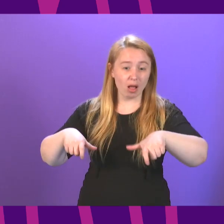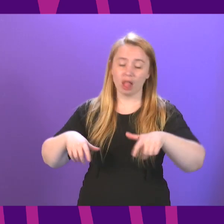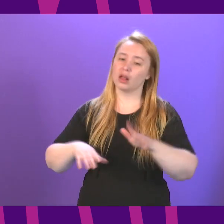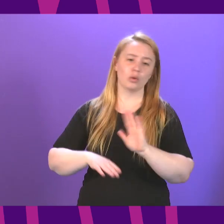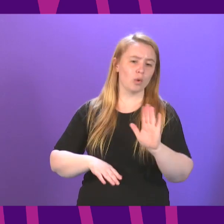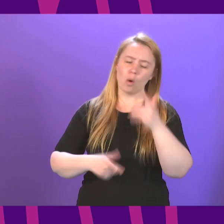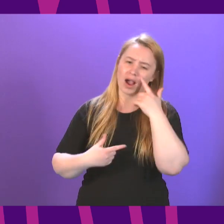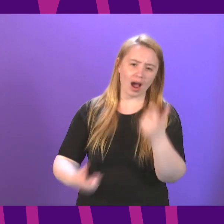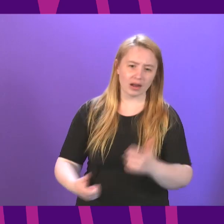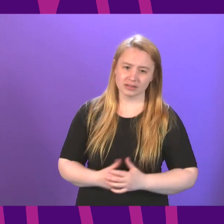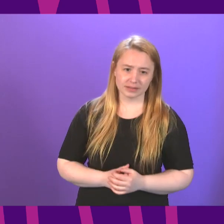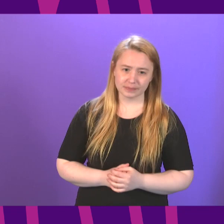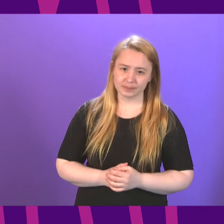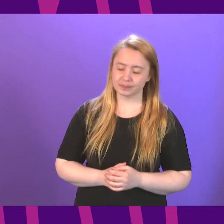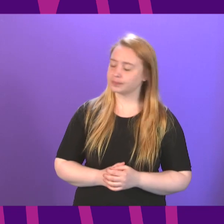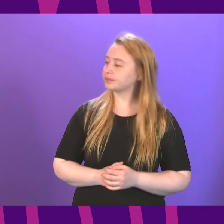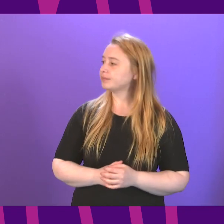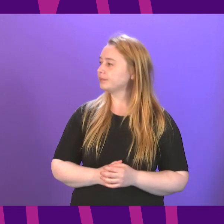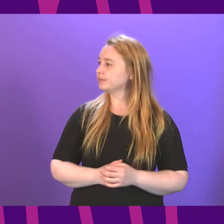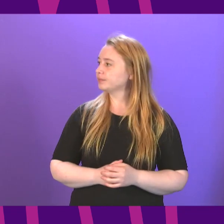Sandra White has raised this question and I think it is appropriate that she has done so in what